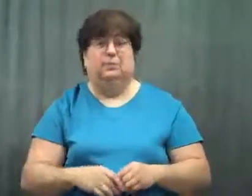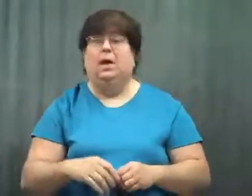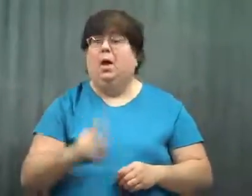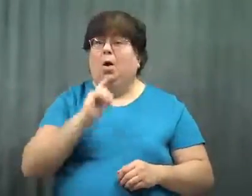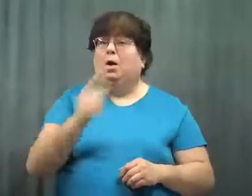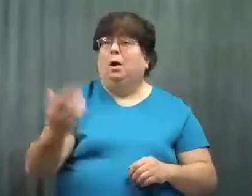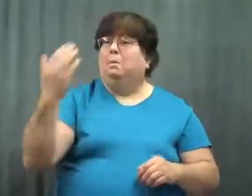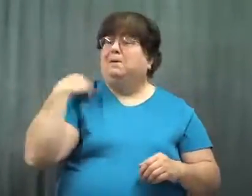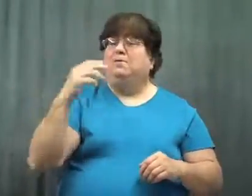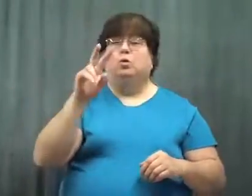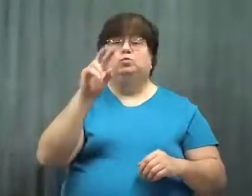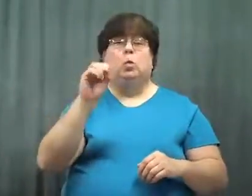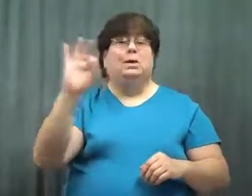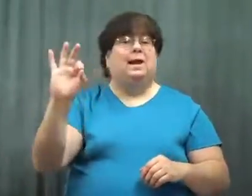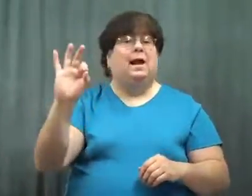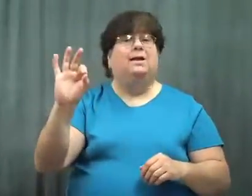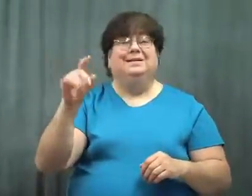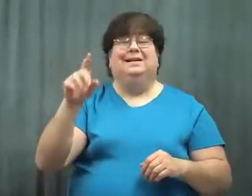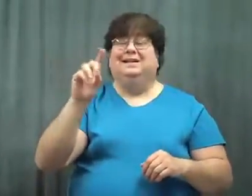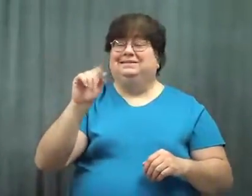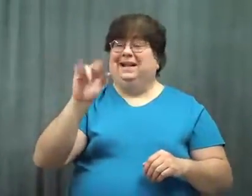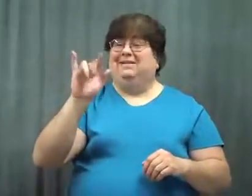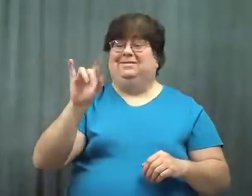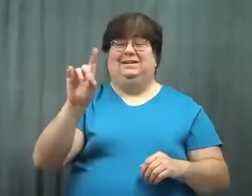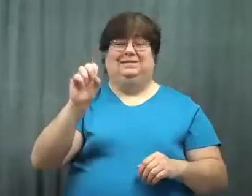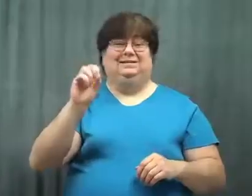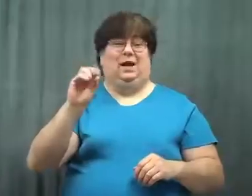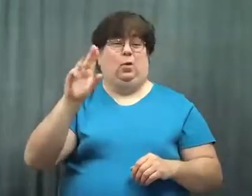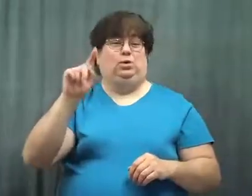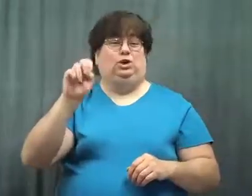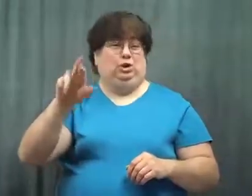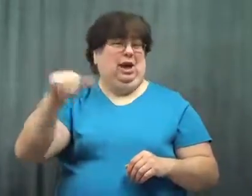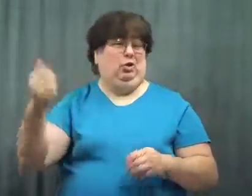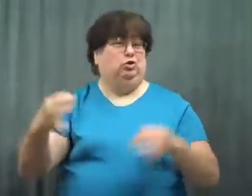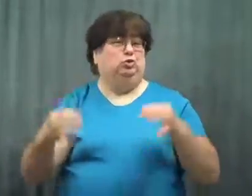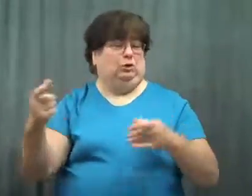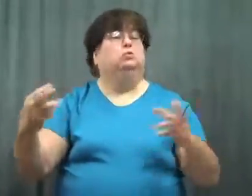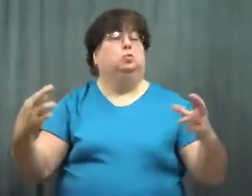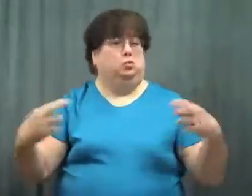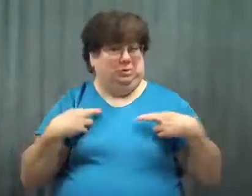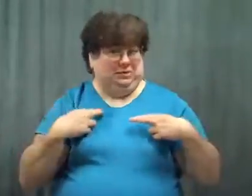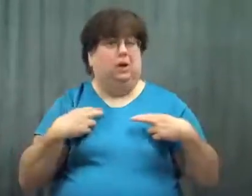In 2009, another Justice, David Souter, retired.